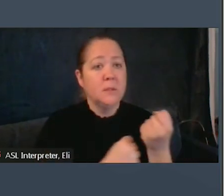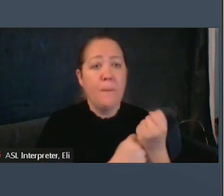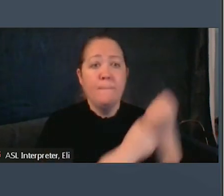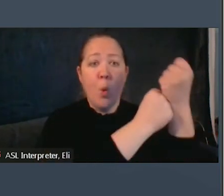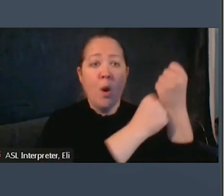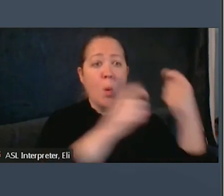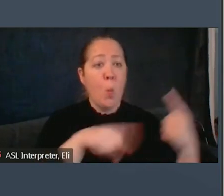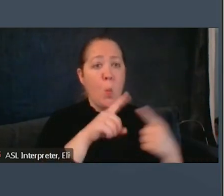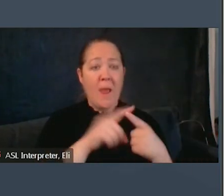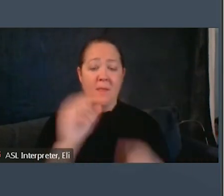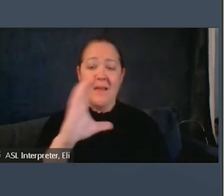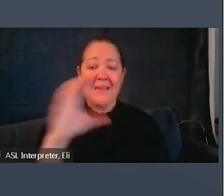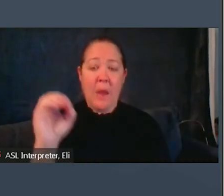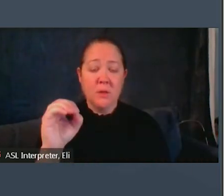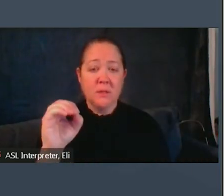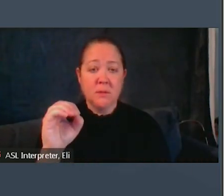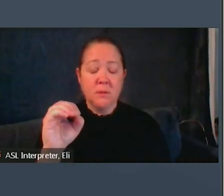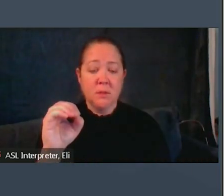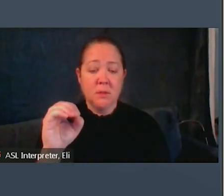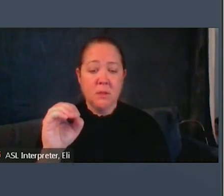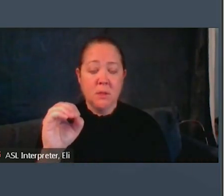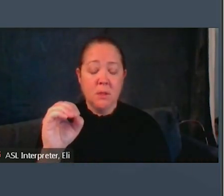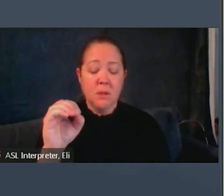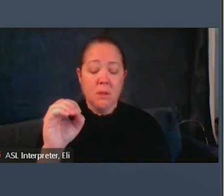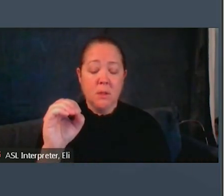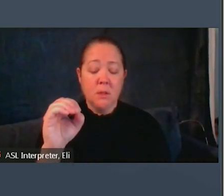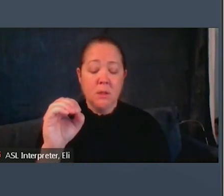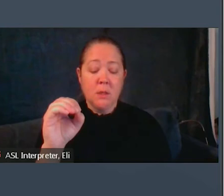has done its due diligence in engaging the Negro,